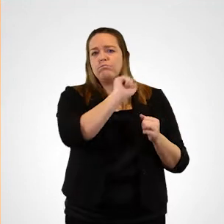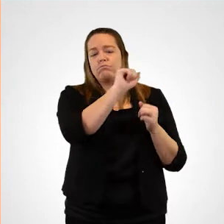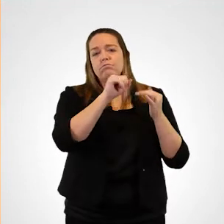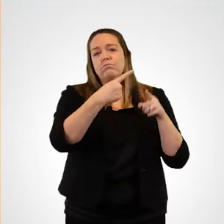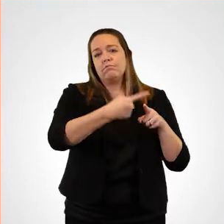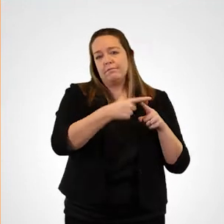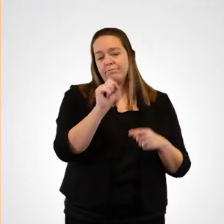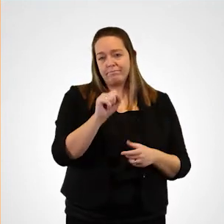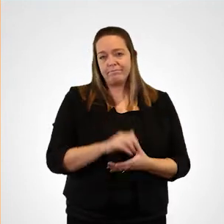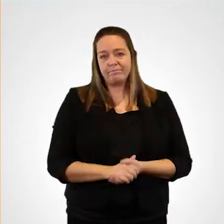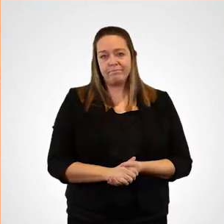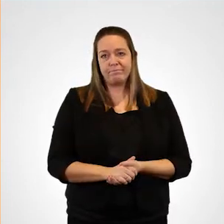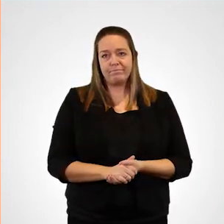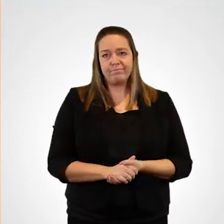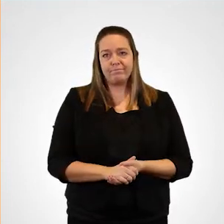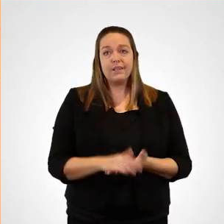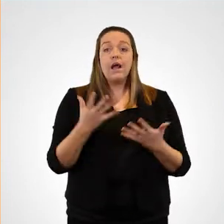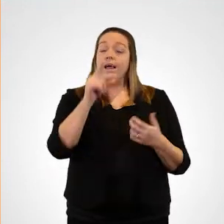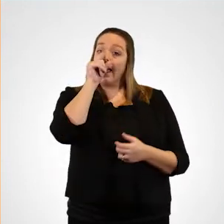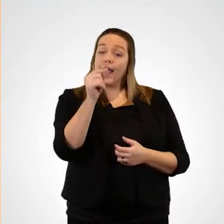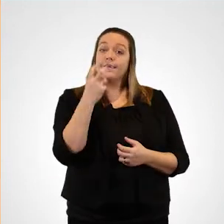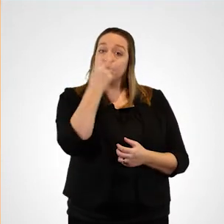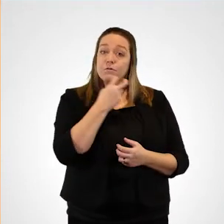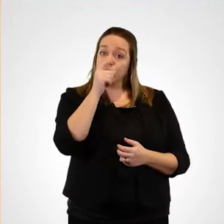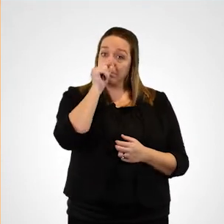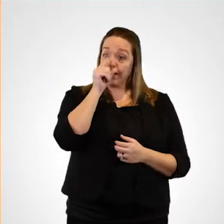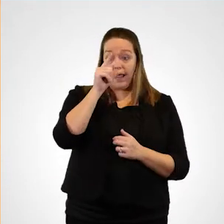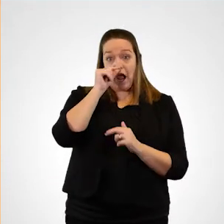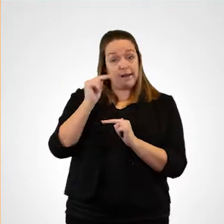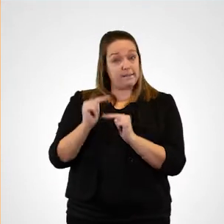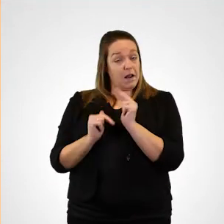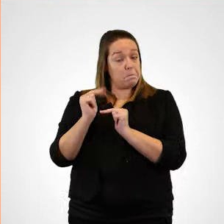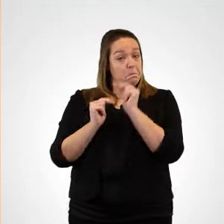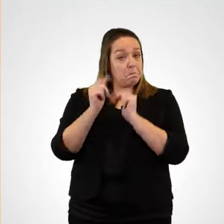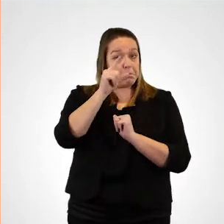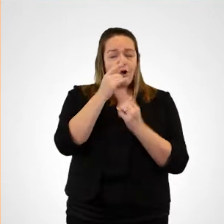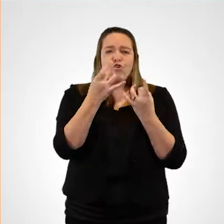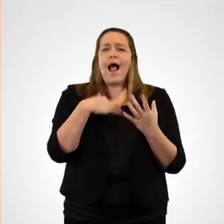can speechreading ability actually be developed. Now, I've already hinted at the answer to this question